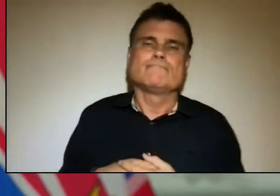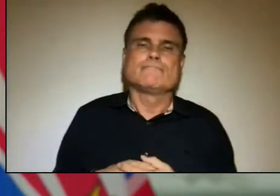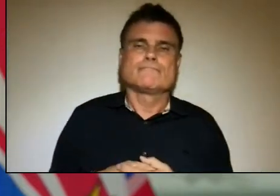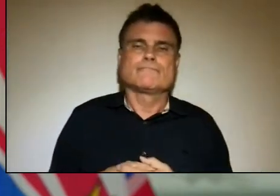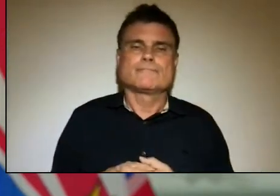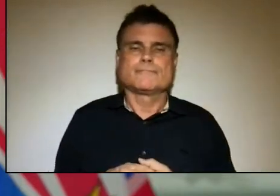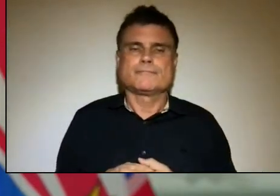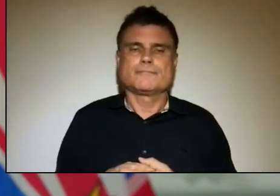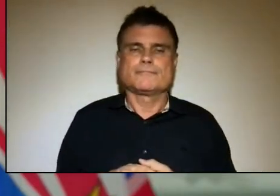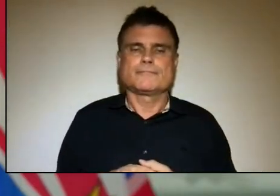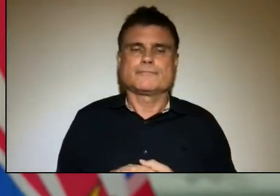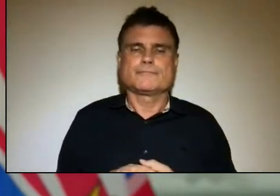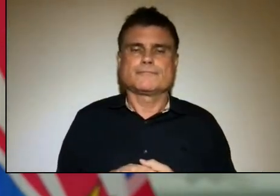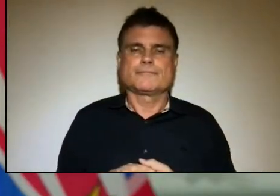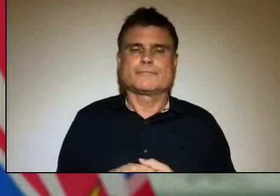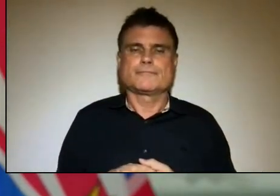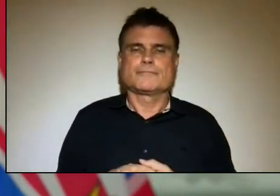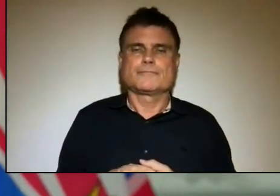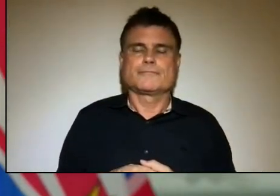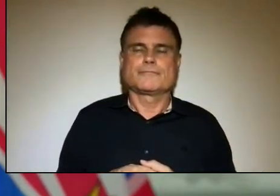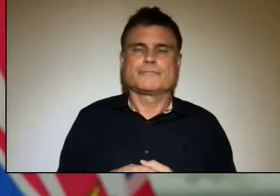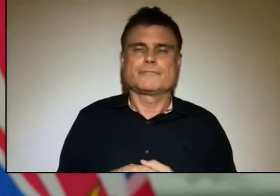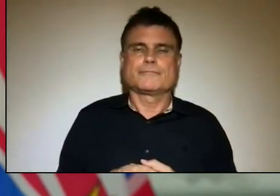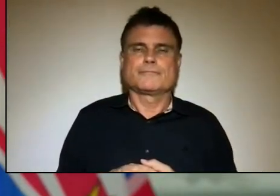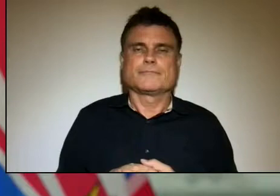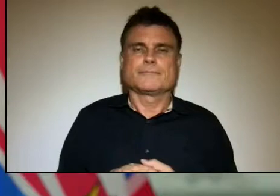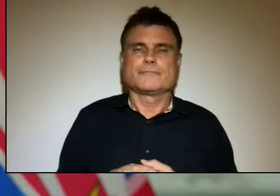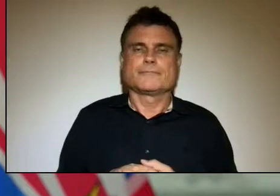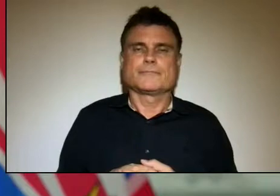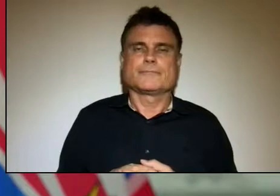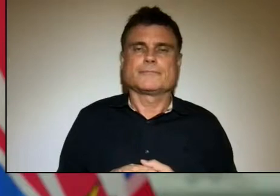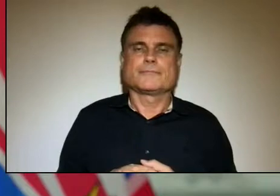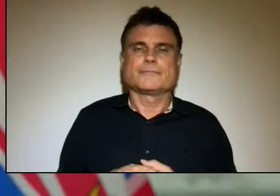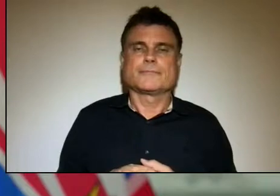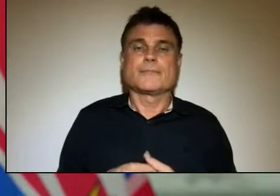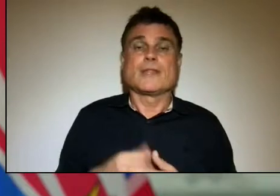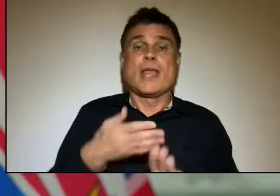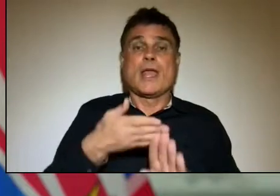today.